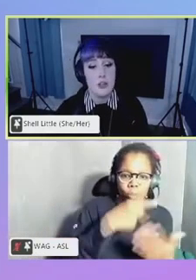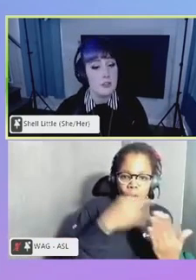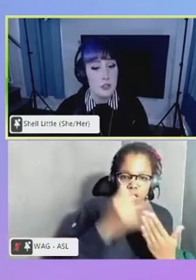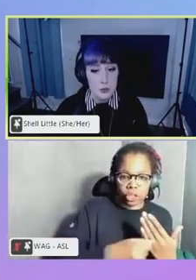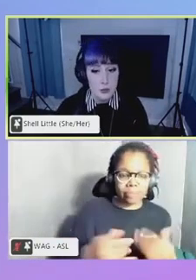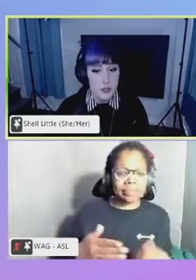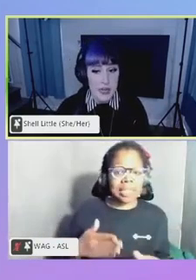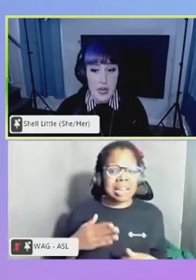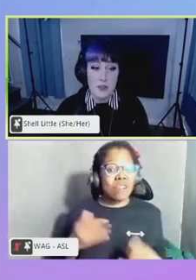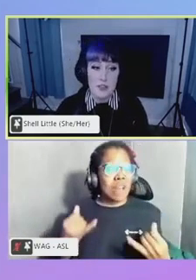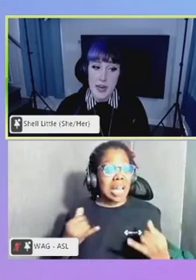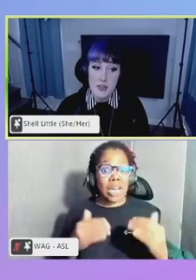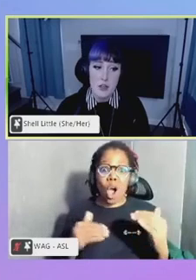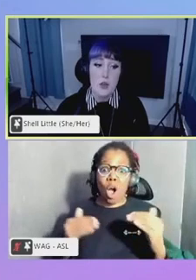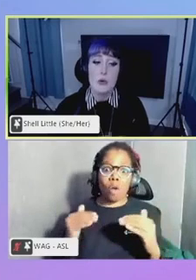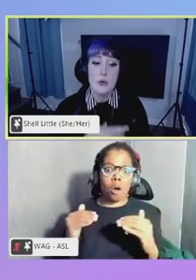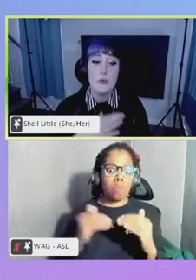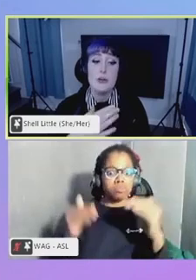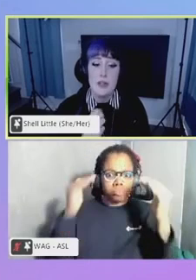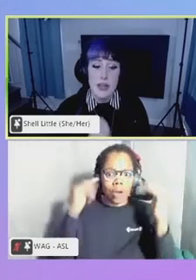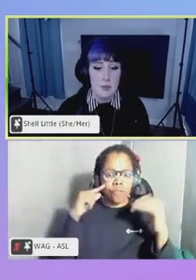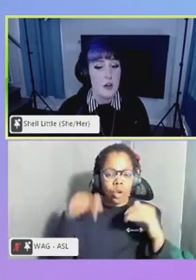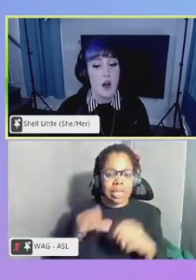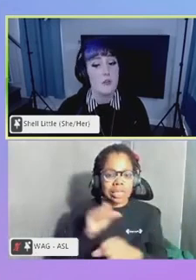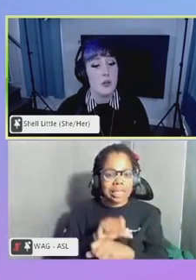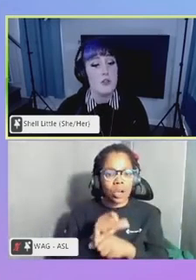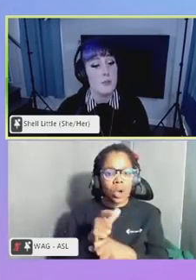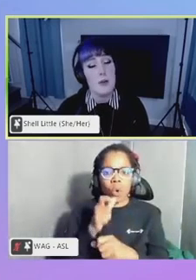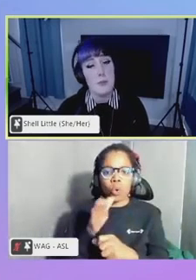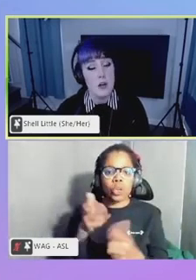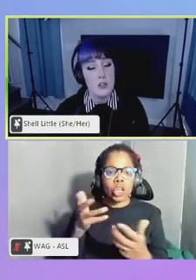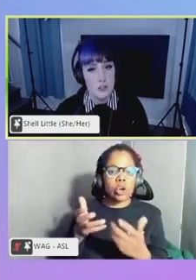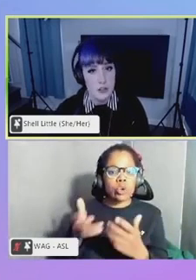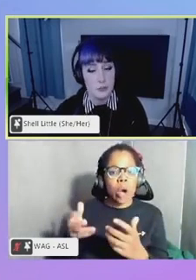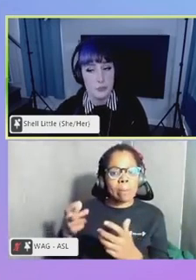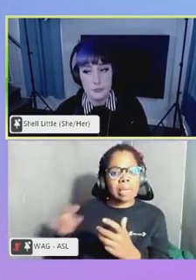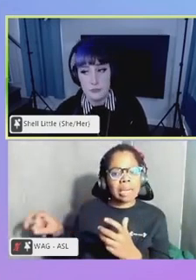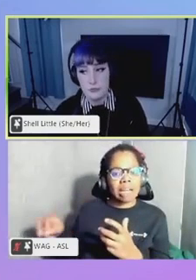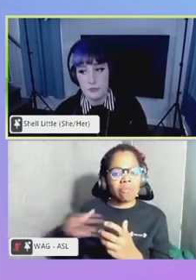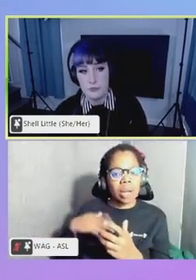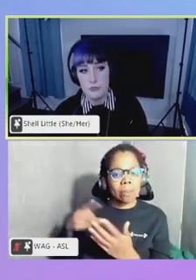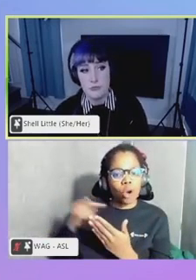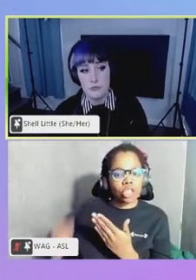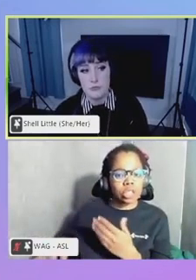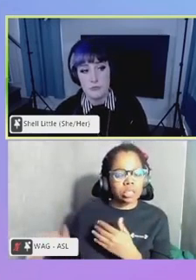workload would like me to de-prioritize to a company to